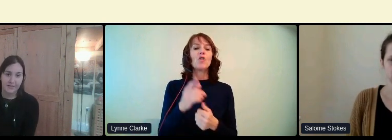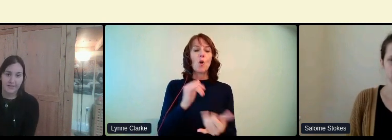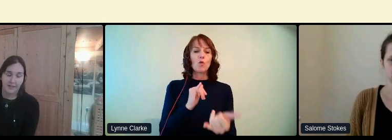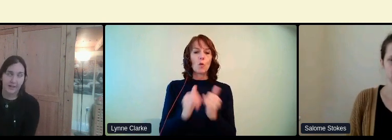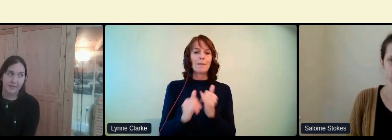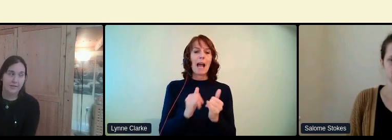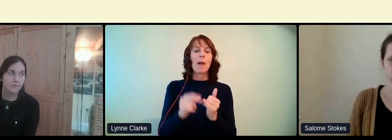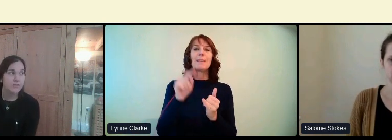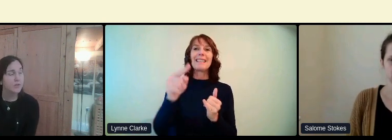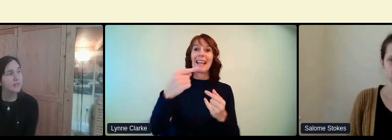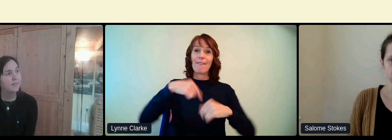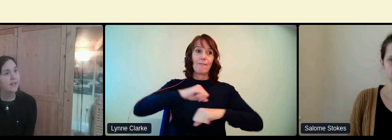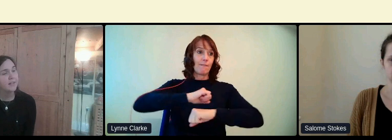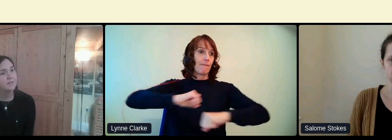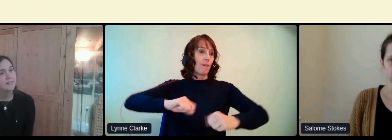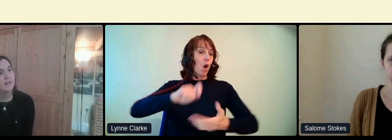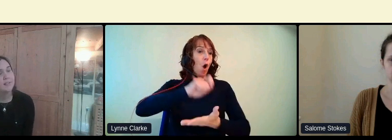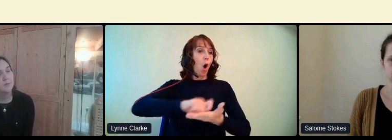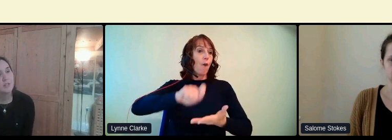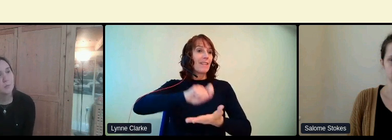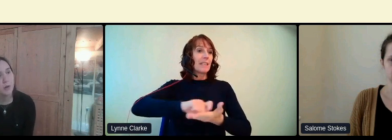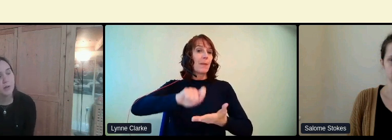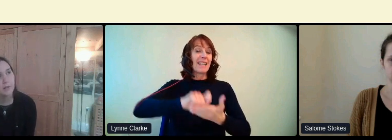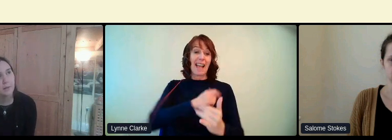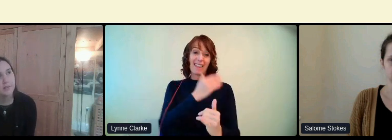there is a resource at the end of the slides which is work that was